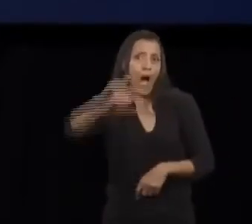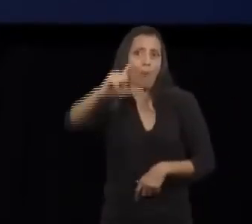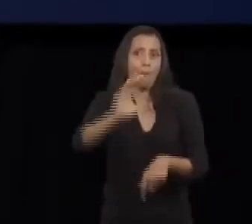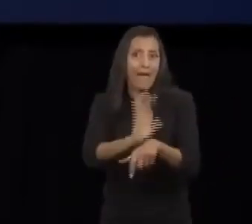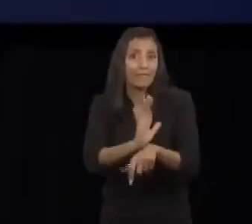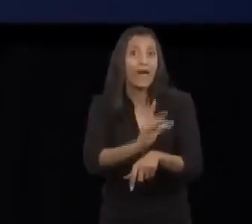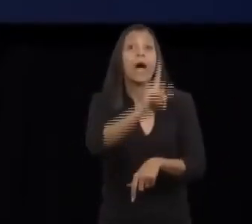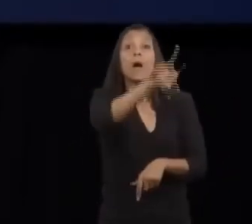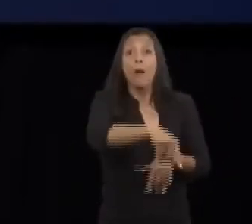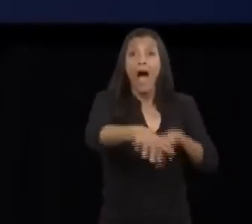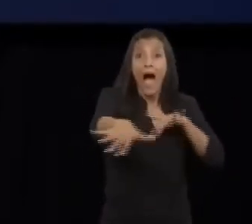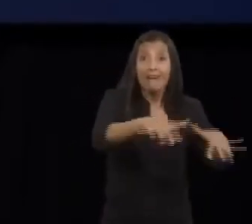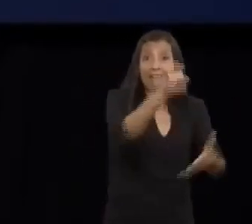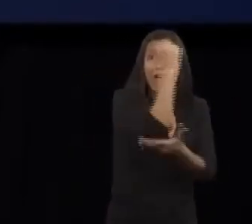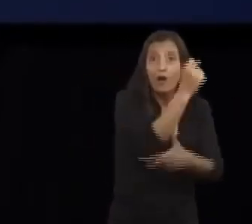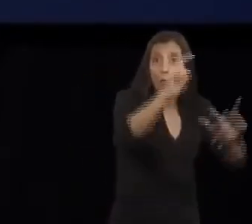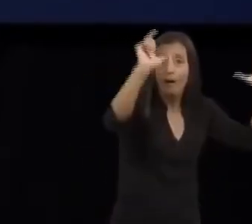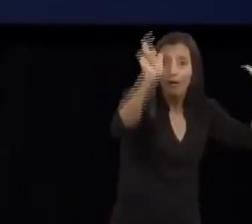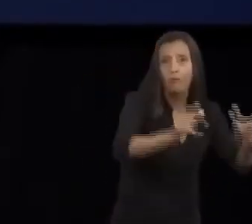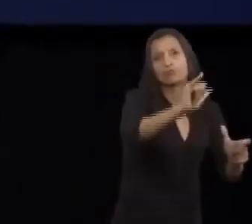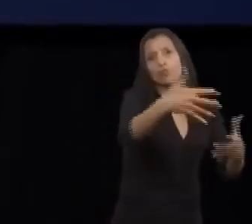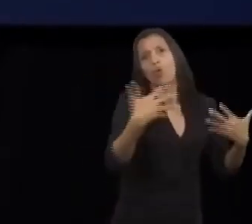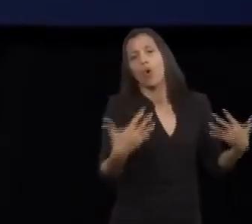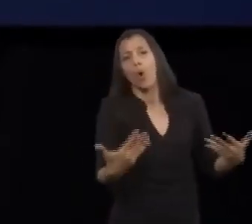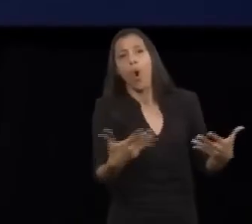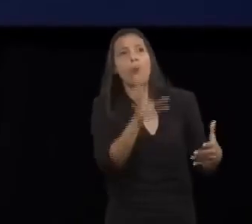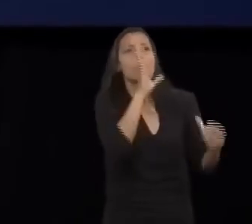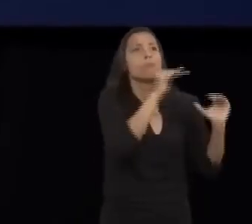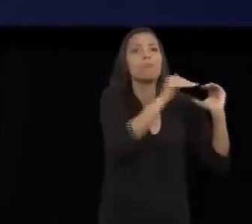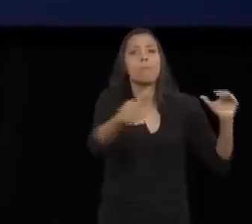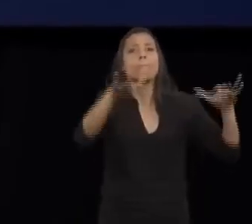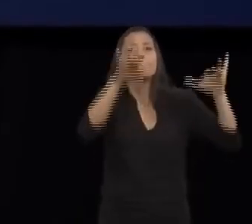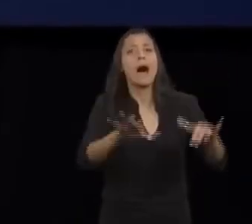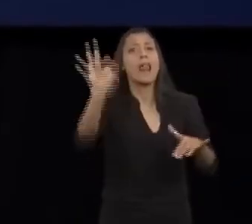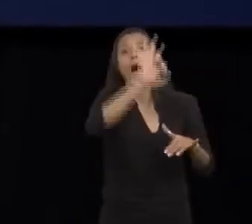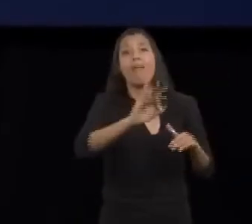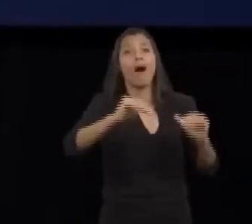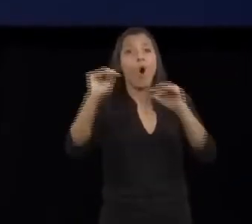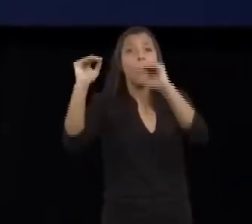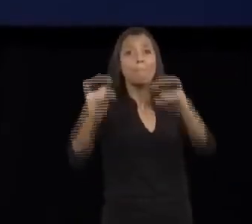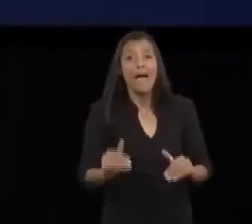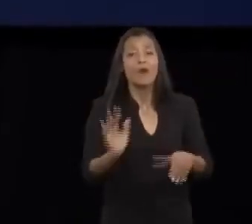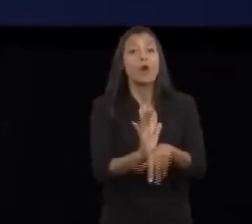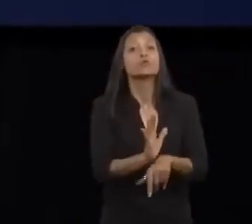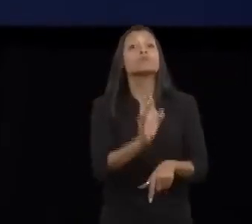Is the activity going to slow down? Of course, because in the alternative case,